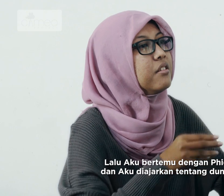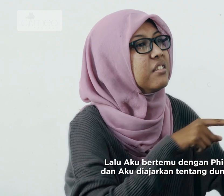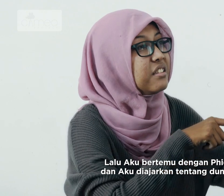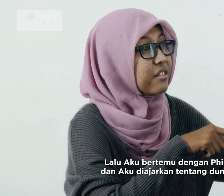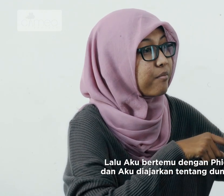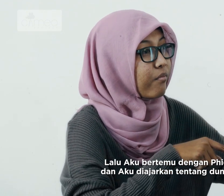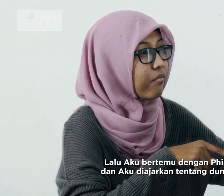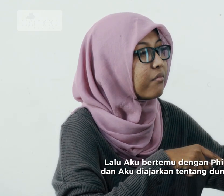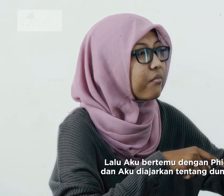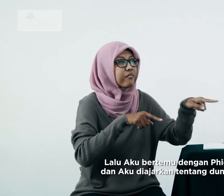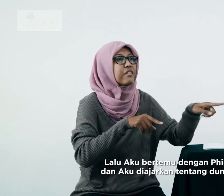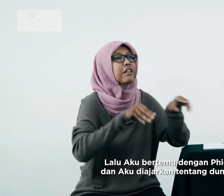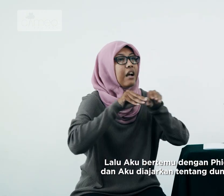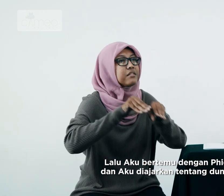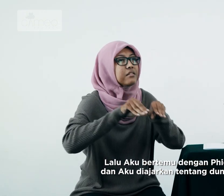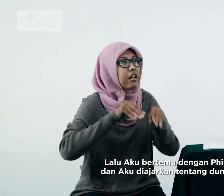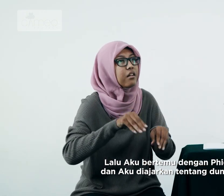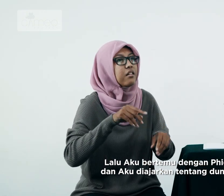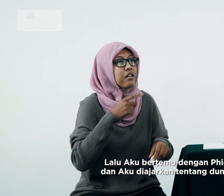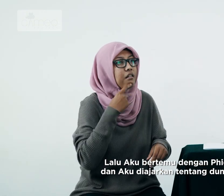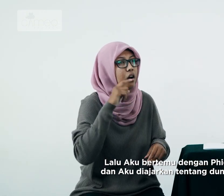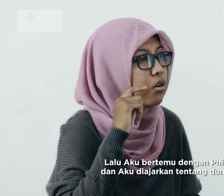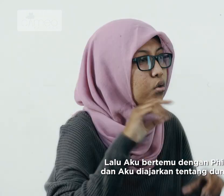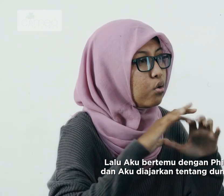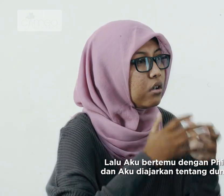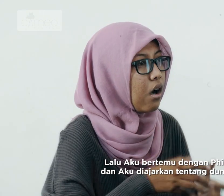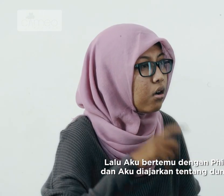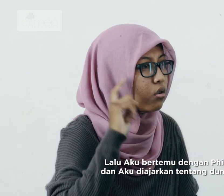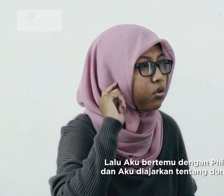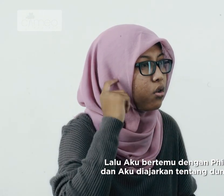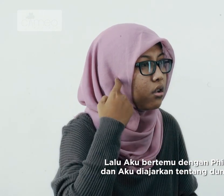Then I met Phieter, and I was thought a lot about deaf world.